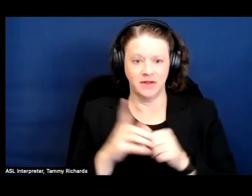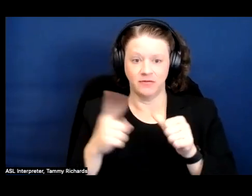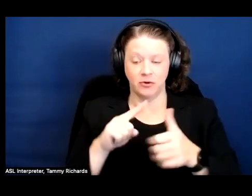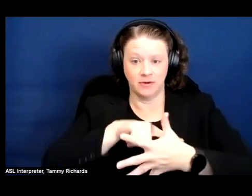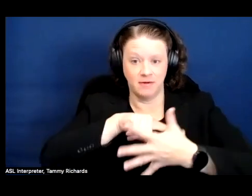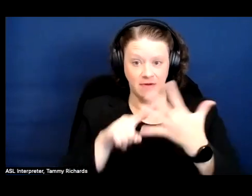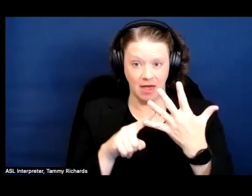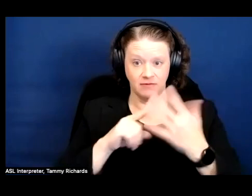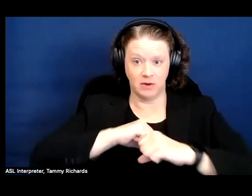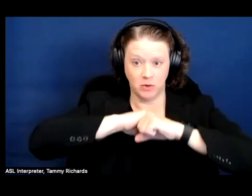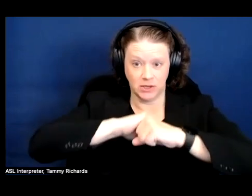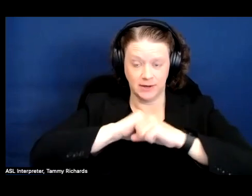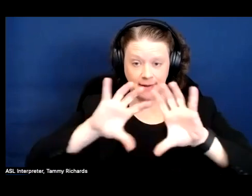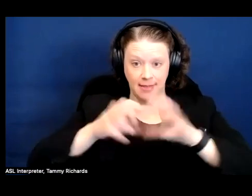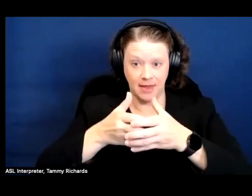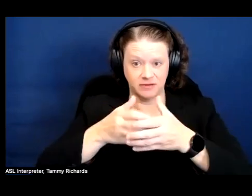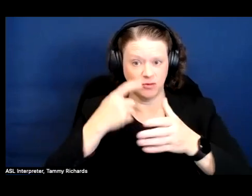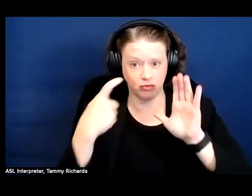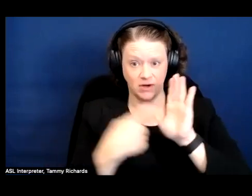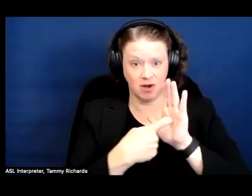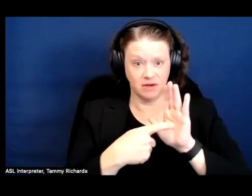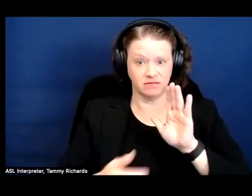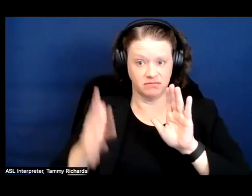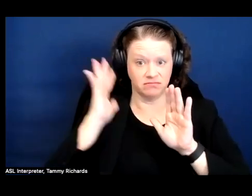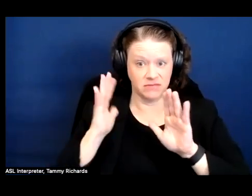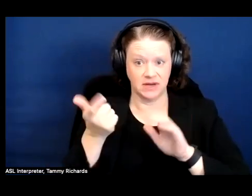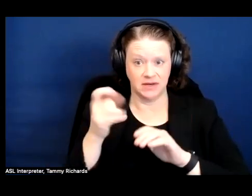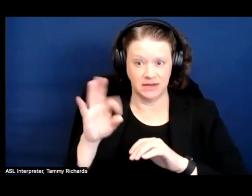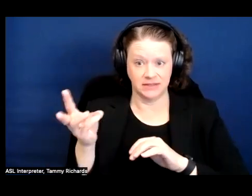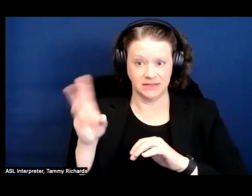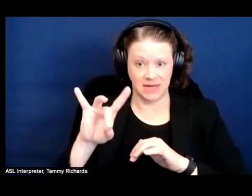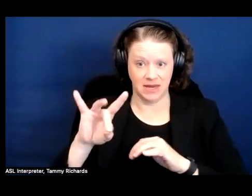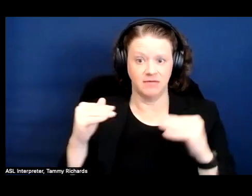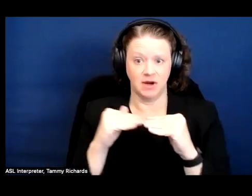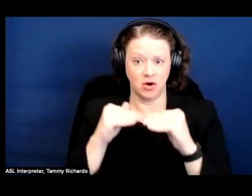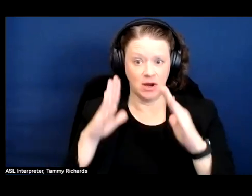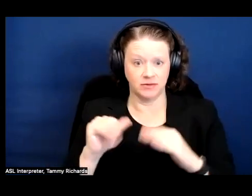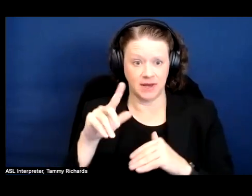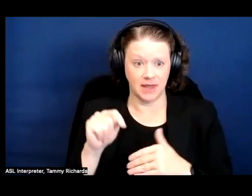when someone's experiencing a dissociative episode, providing medication reminders,